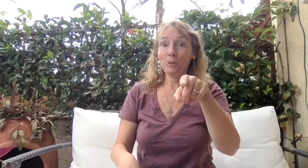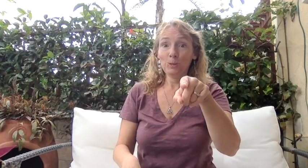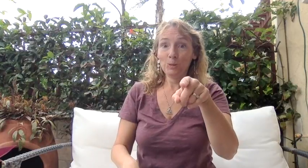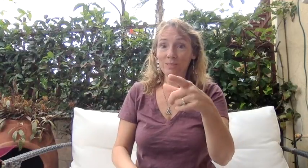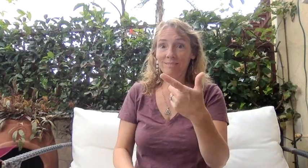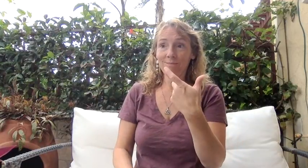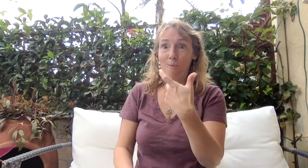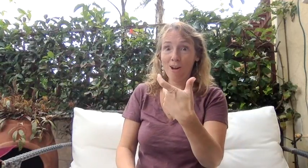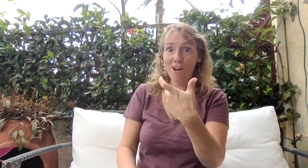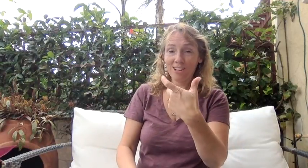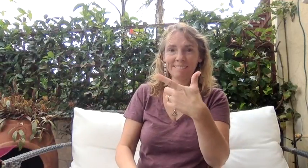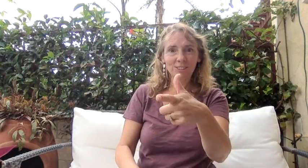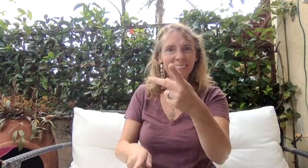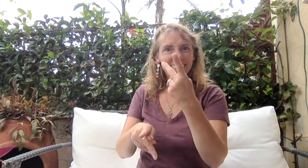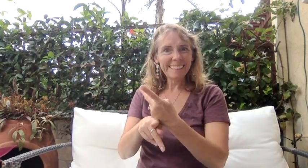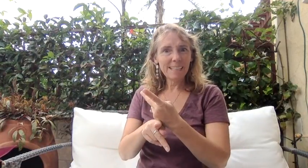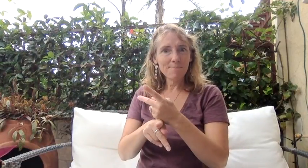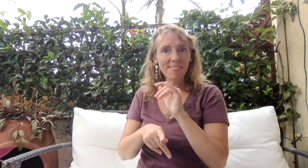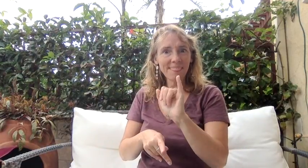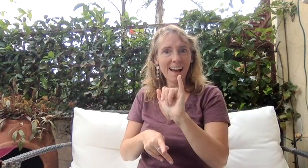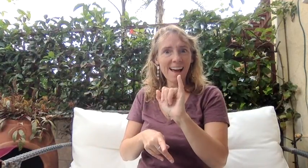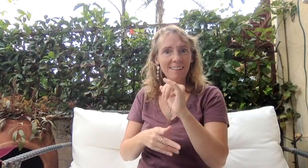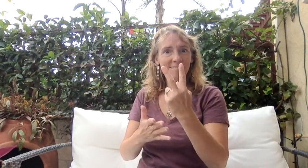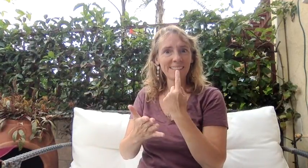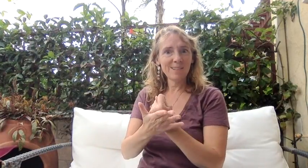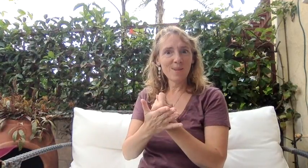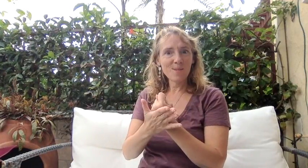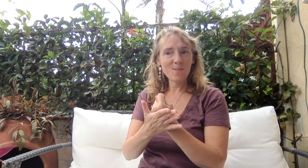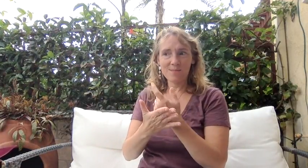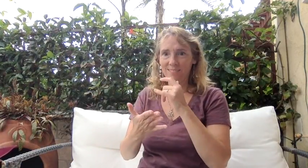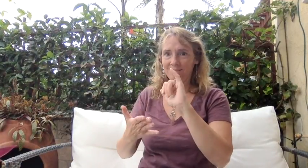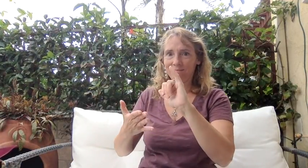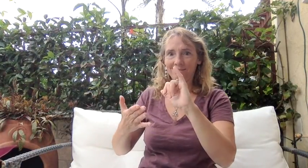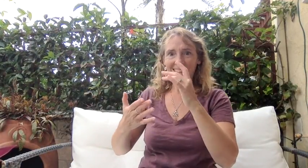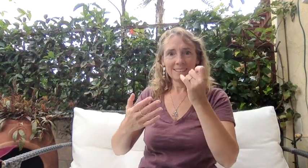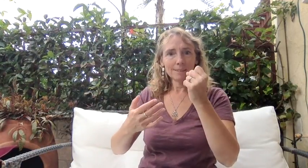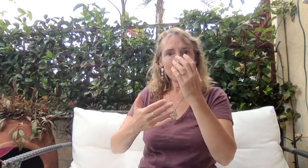Today Not only are you able to view this, but this is something